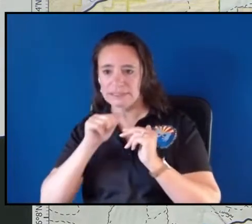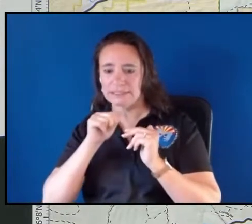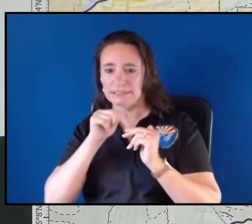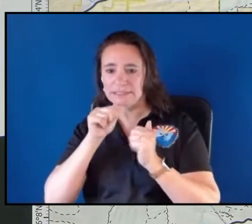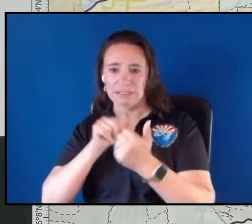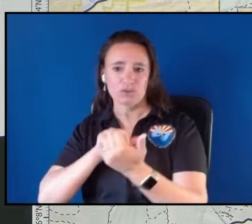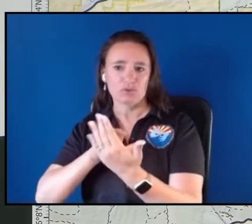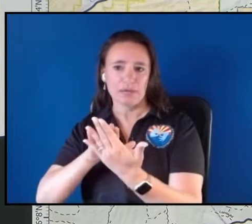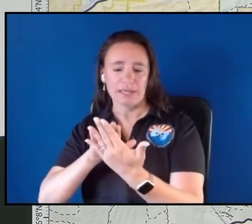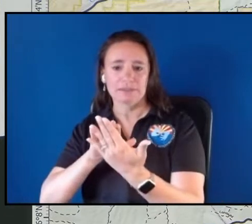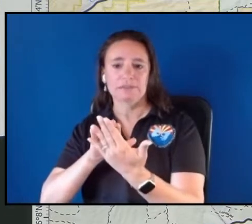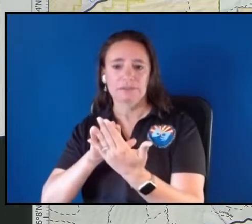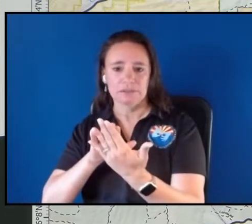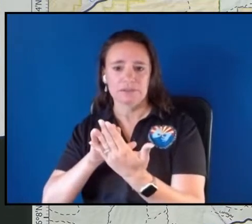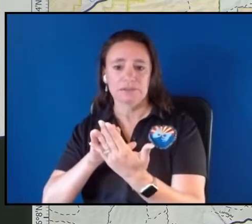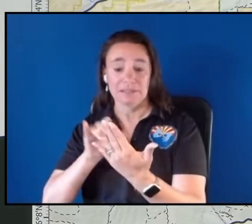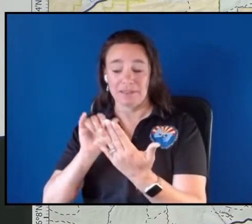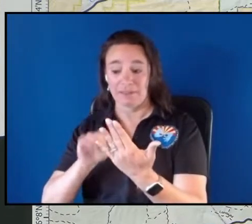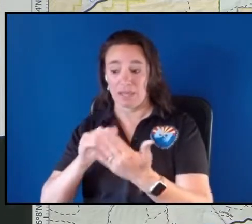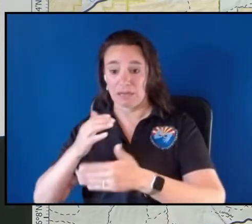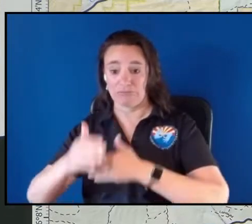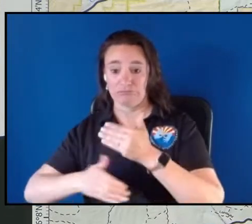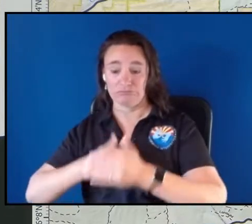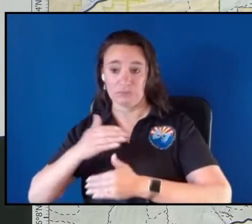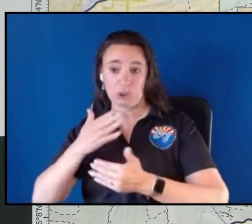That progress is going really good. Down from the fire's edge